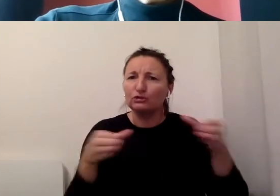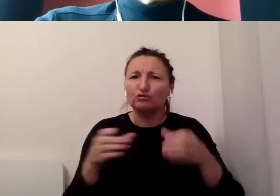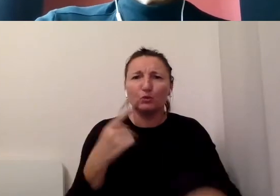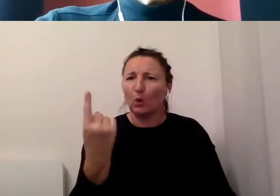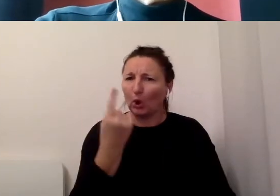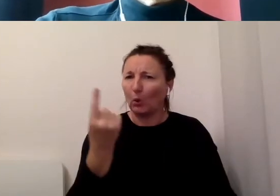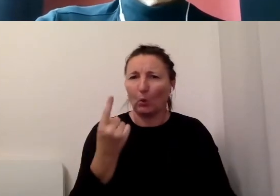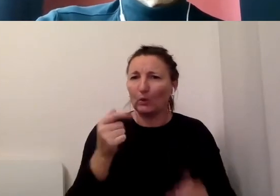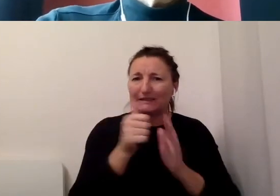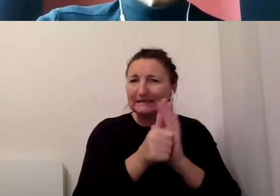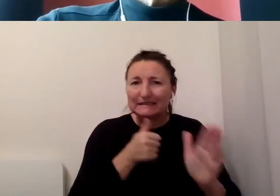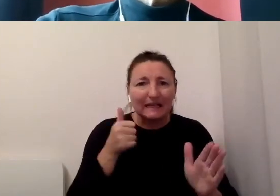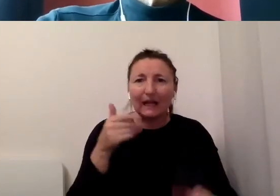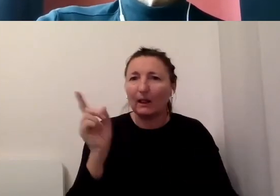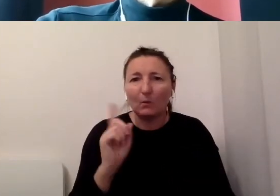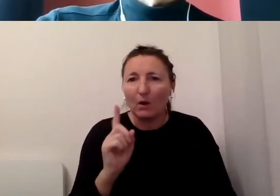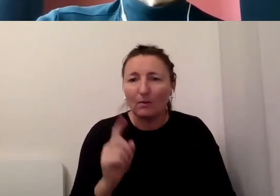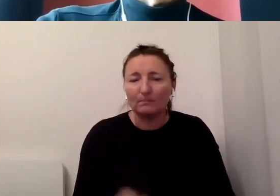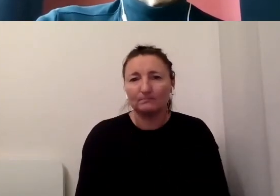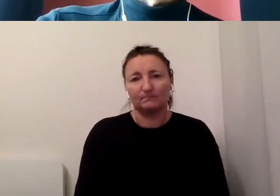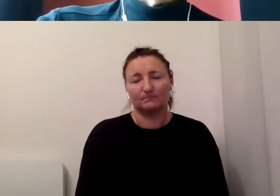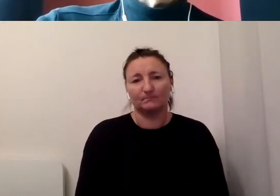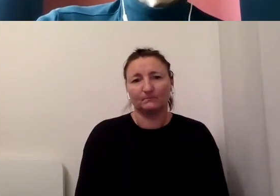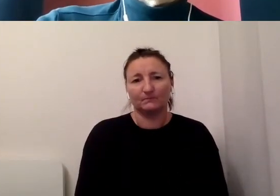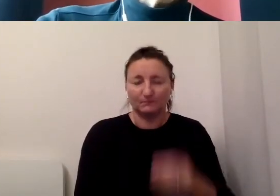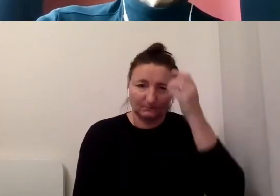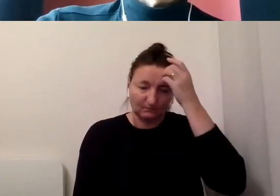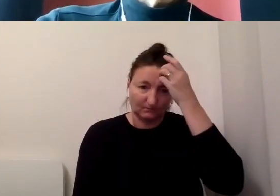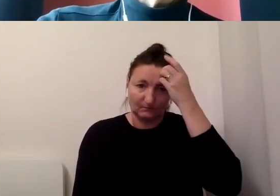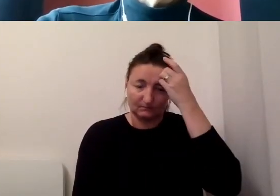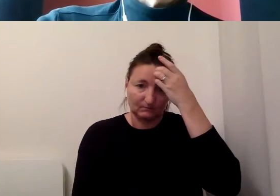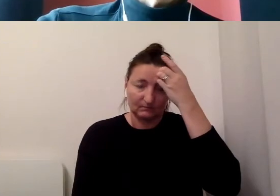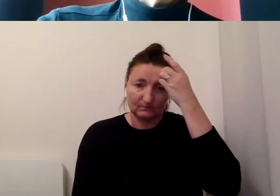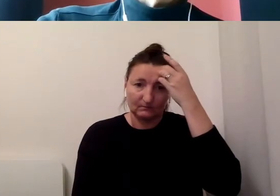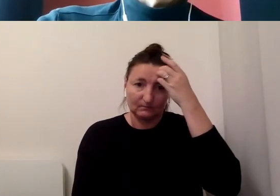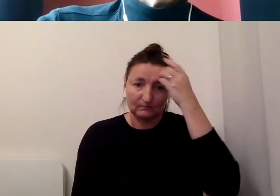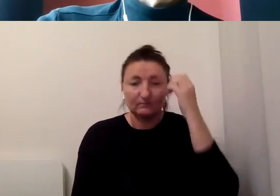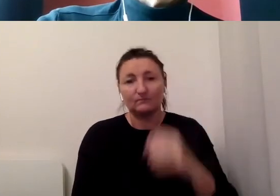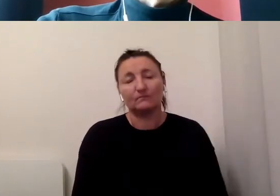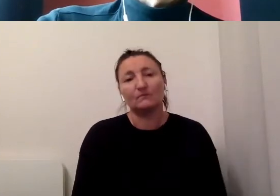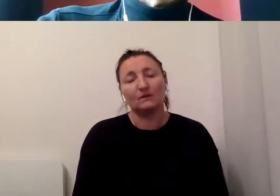Things you want them to be able to do? Quilliass: Yeah. I'm looking for someone